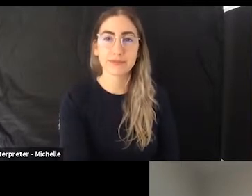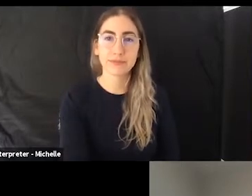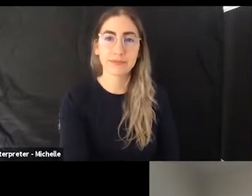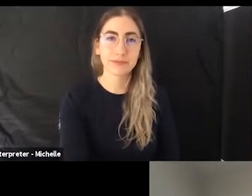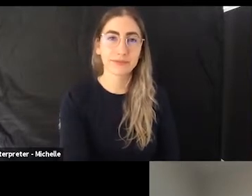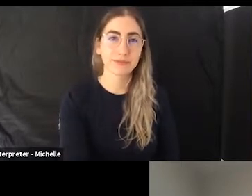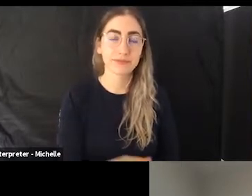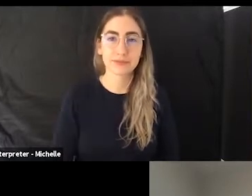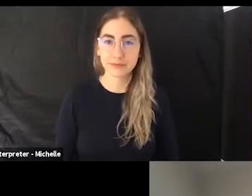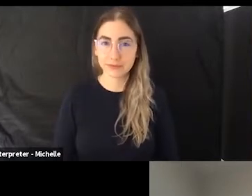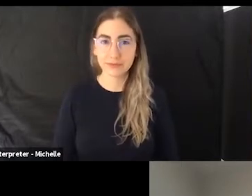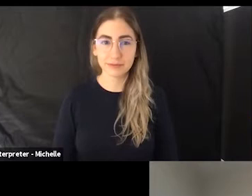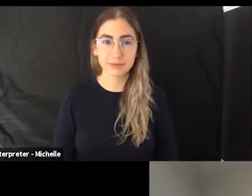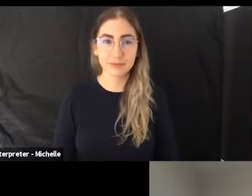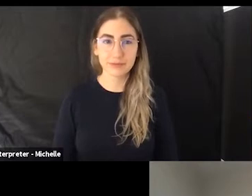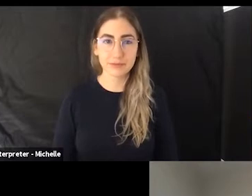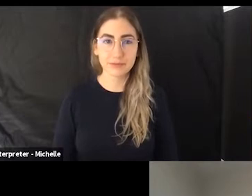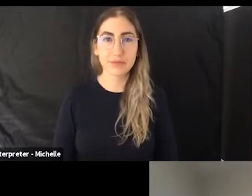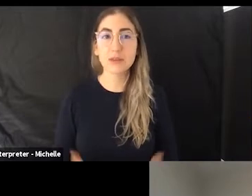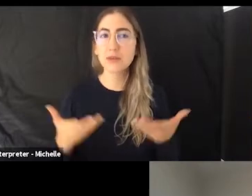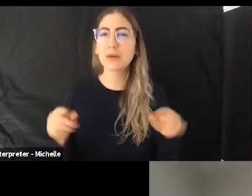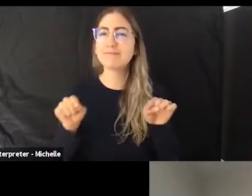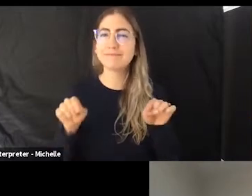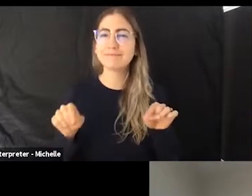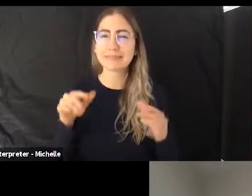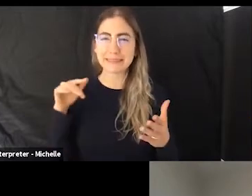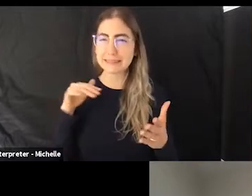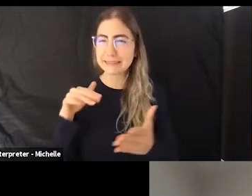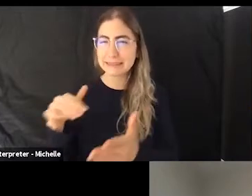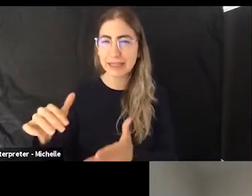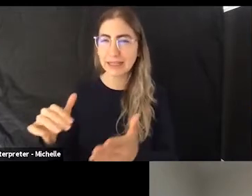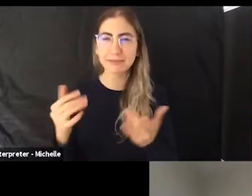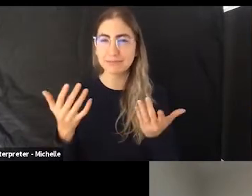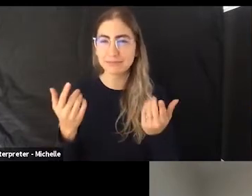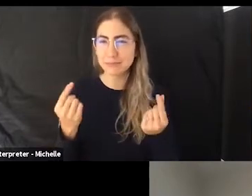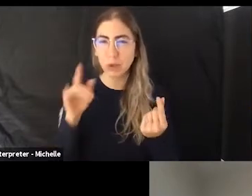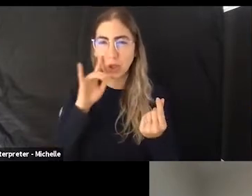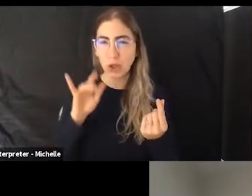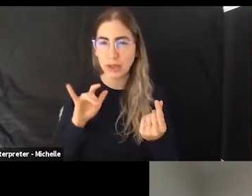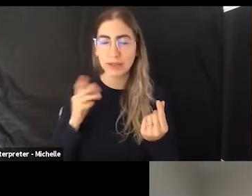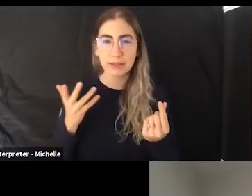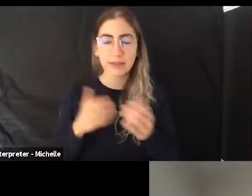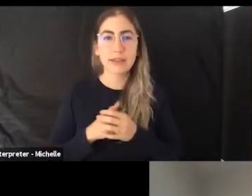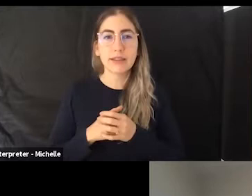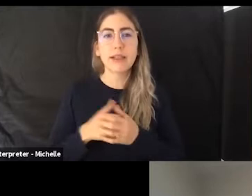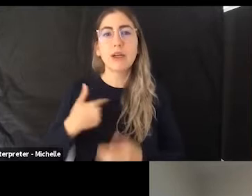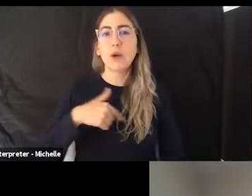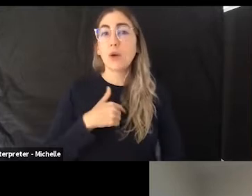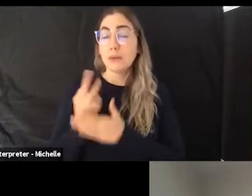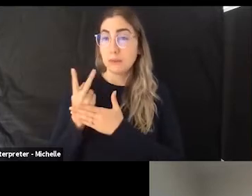SO HOW DID WE DO THIS PARTICULAR STUDY? WELL, WE PARTNERED AND DEVELOPED A WELL, WE PARTNERED AND DEVELOPED A QUESTIONNAIRE TOGETHER, QUESTIONNAIRE TOGETHER, AN